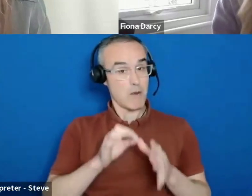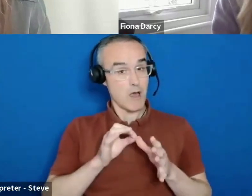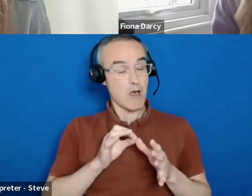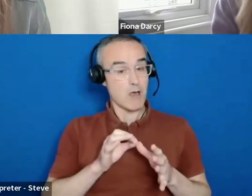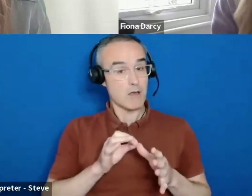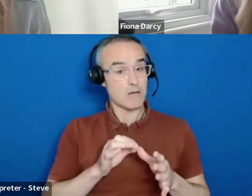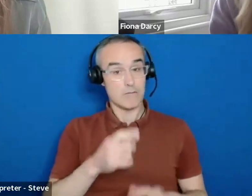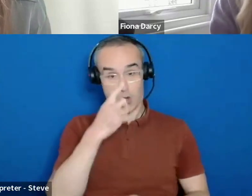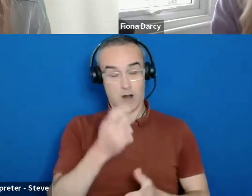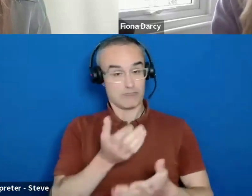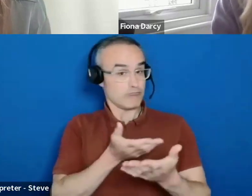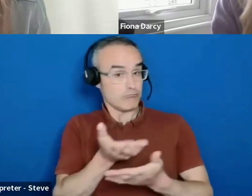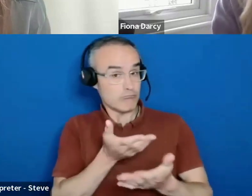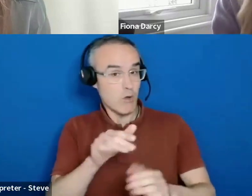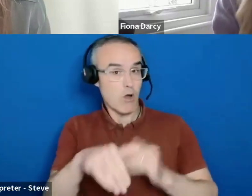reasonable adjustments might be available to you.